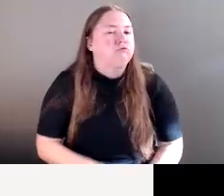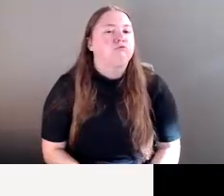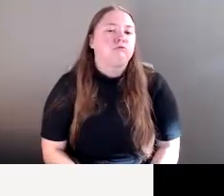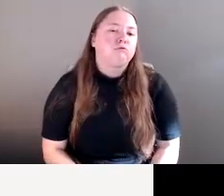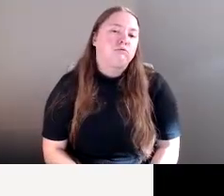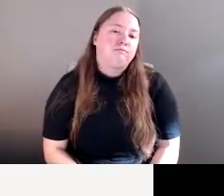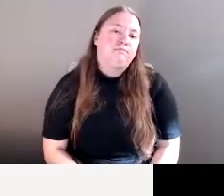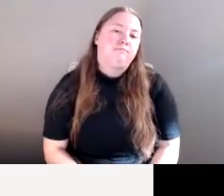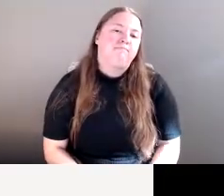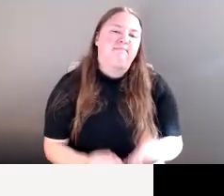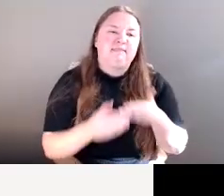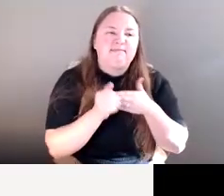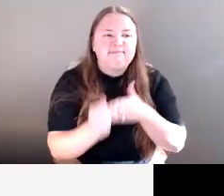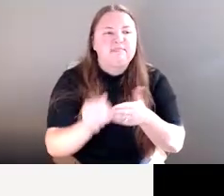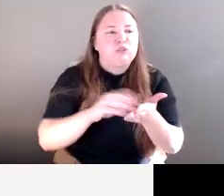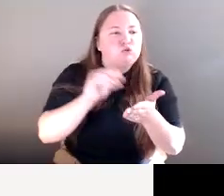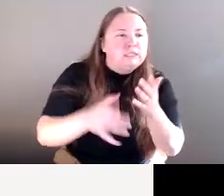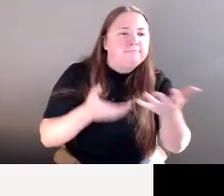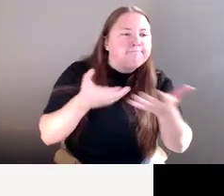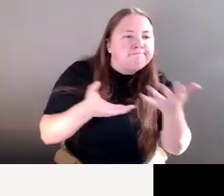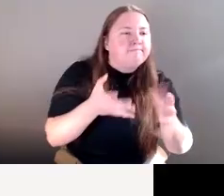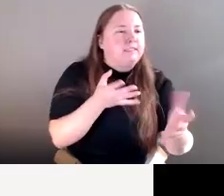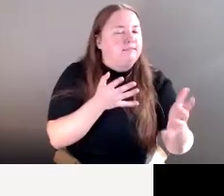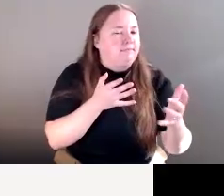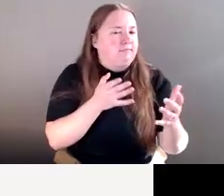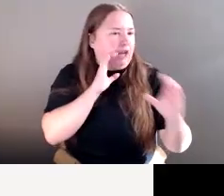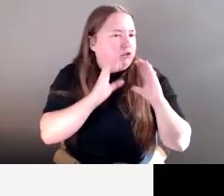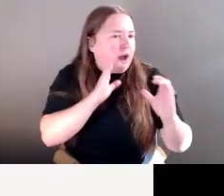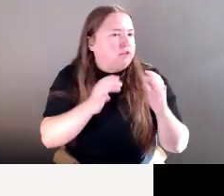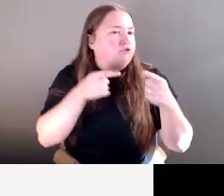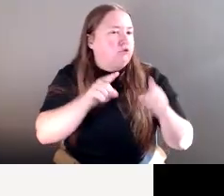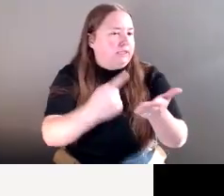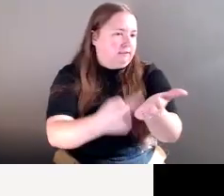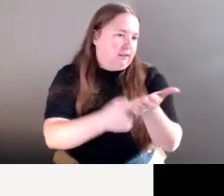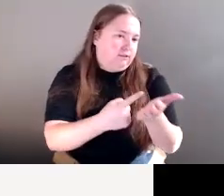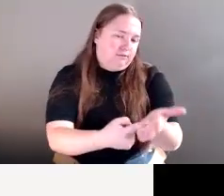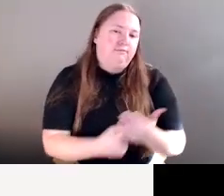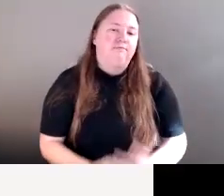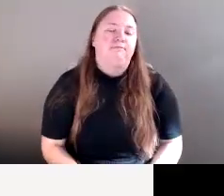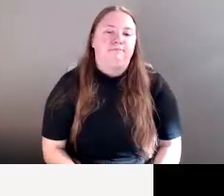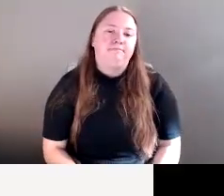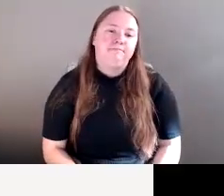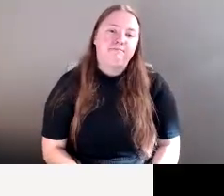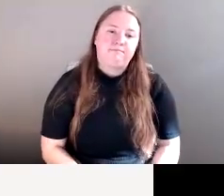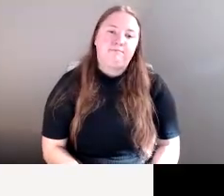engagement and interaction, when it comes to discussions. So, again, this would be in the, this is your building